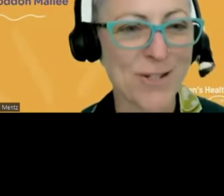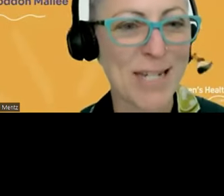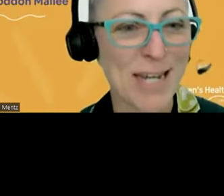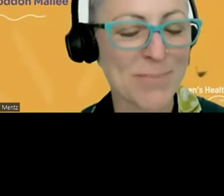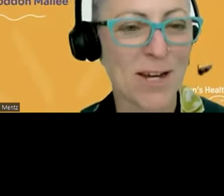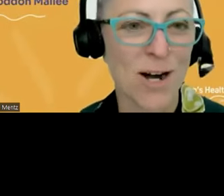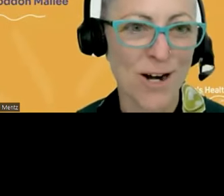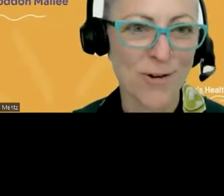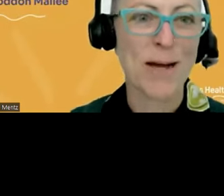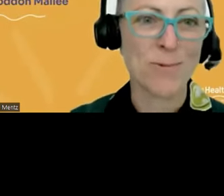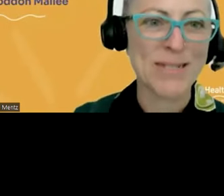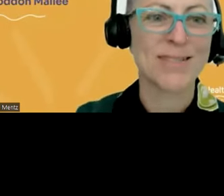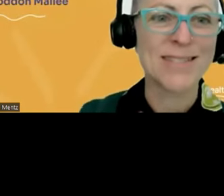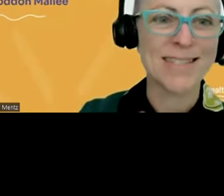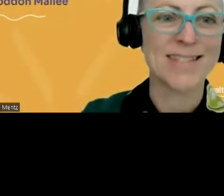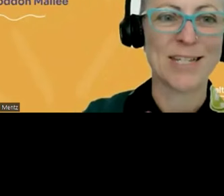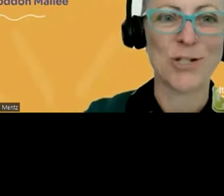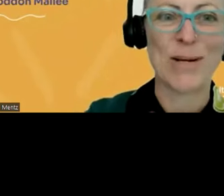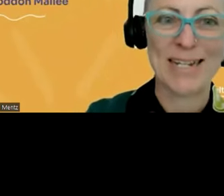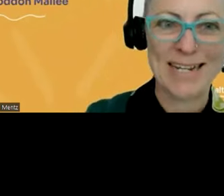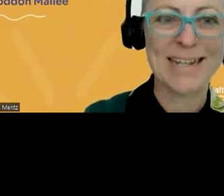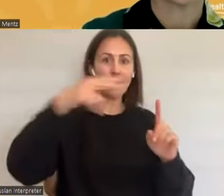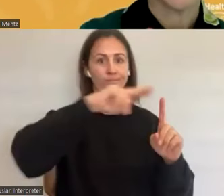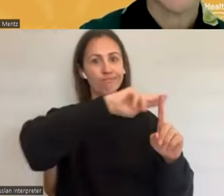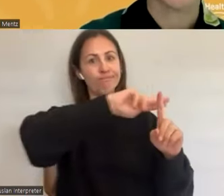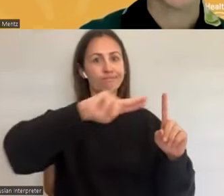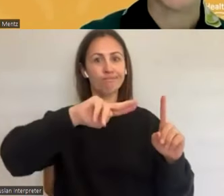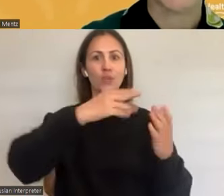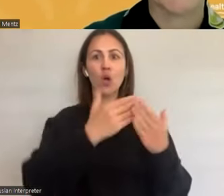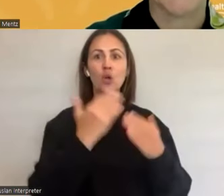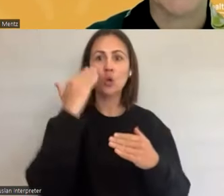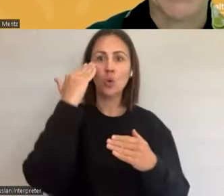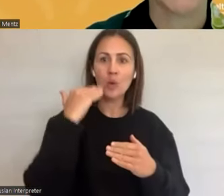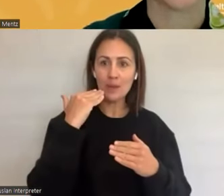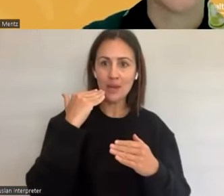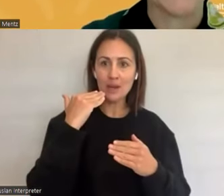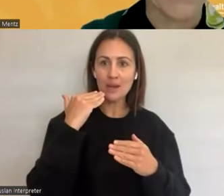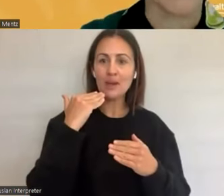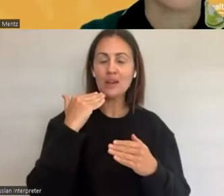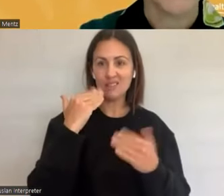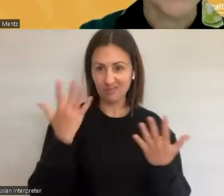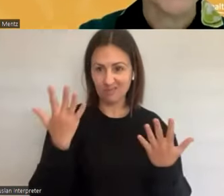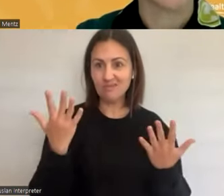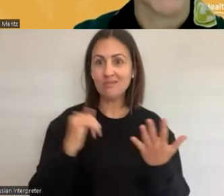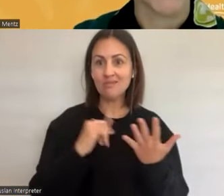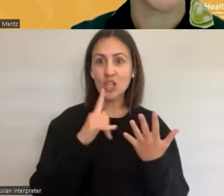stereotypes are about women's sexuality. I think you were talking about that sort of giving role.